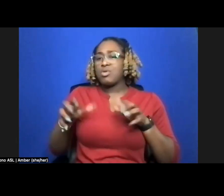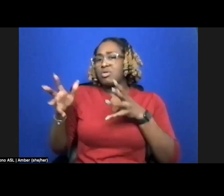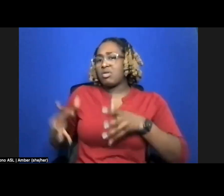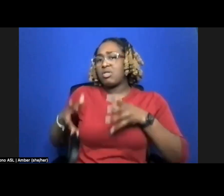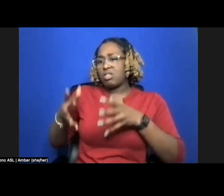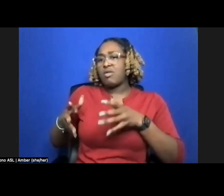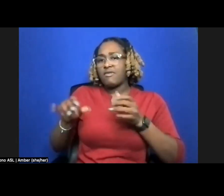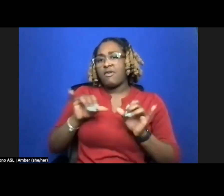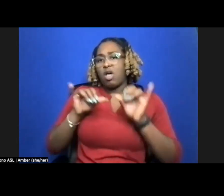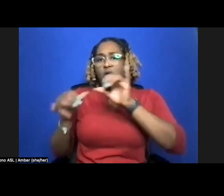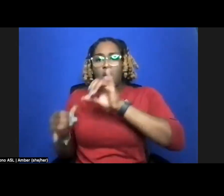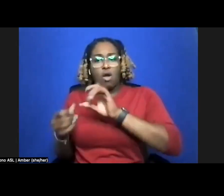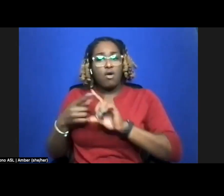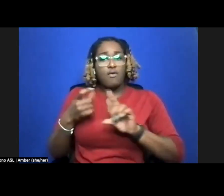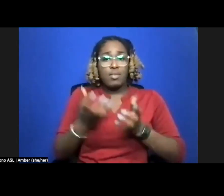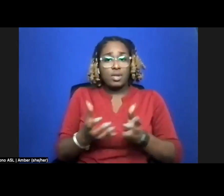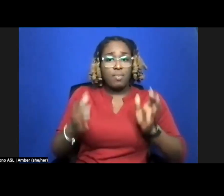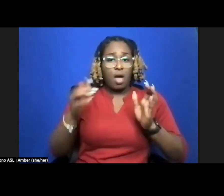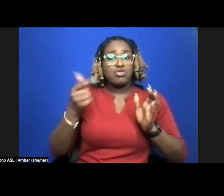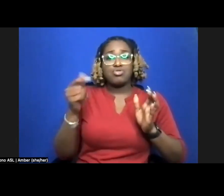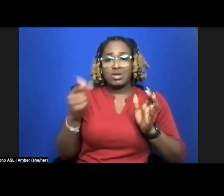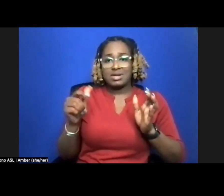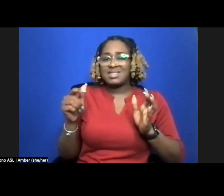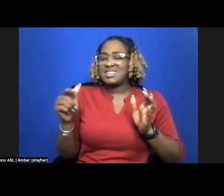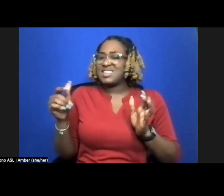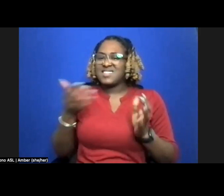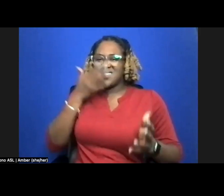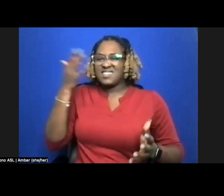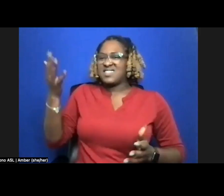into his garden, billowing green stink arises, stains room for ripening.